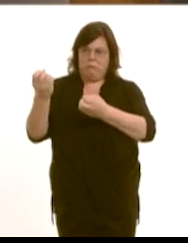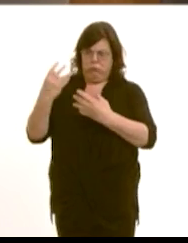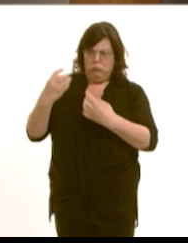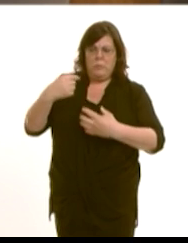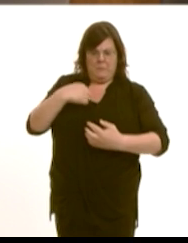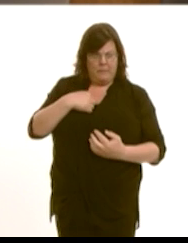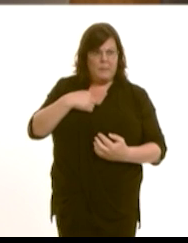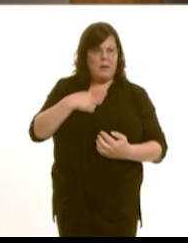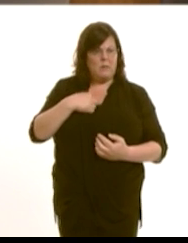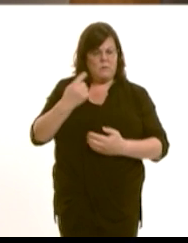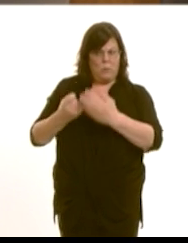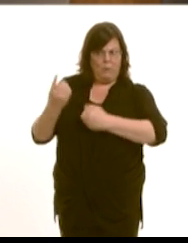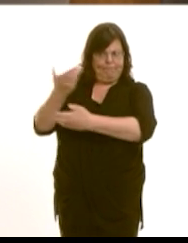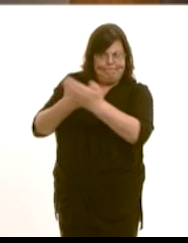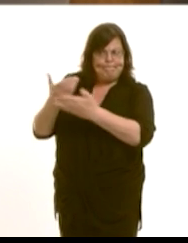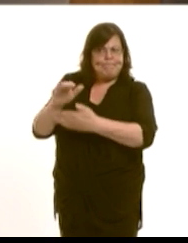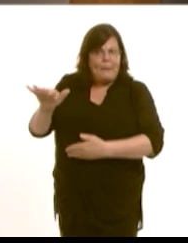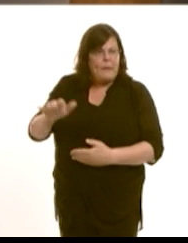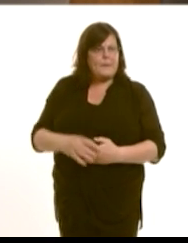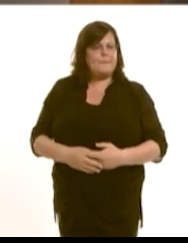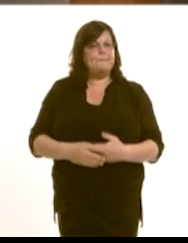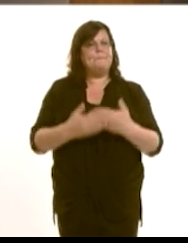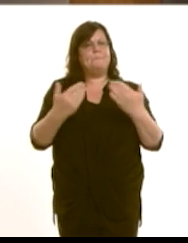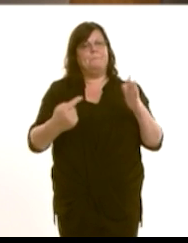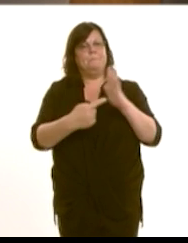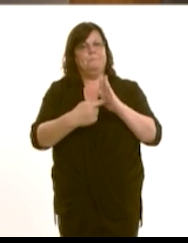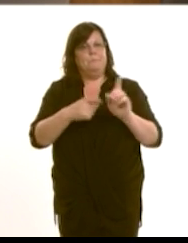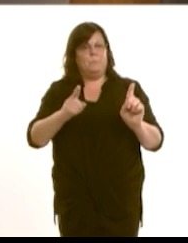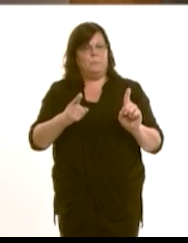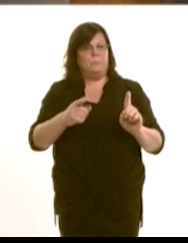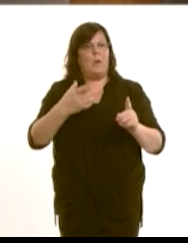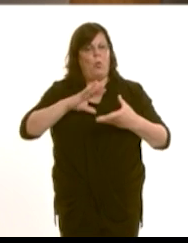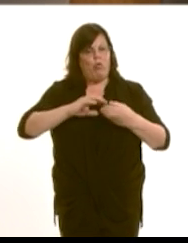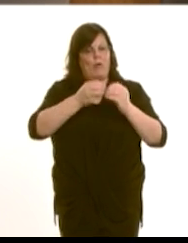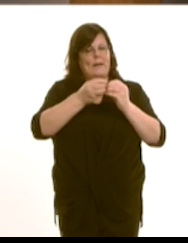The issue now for Tata is this: we have put a financial package on the table.